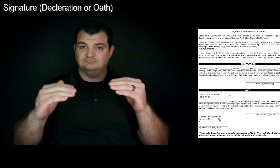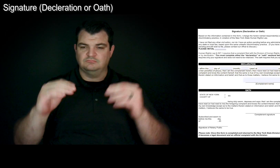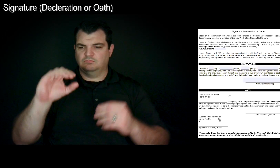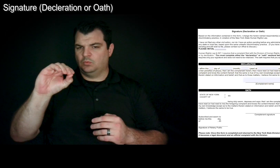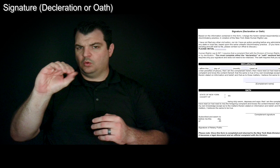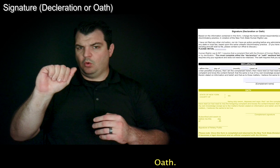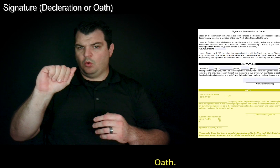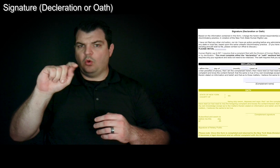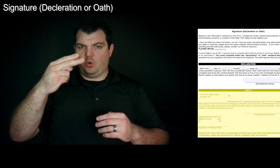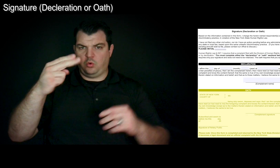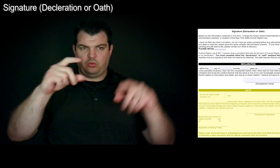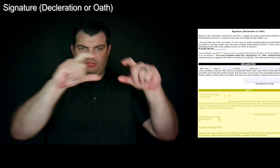Oath.